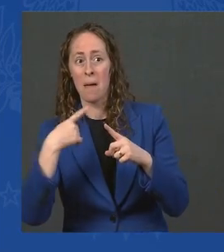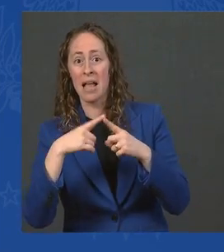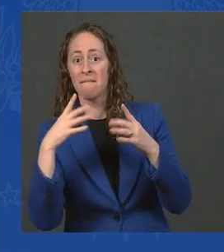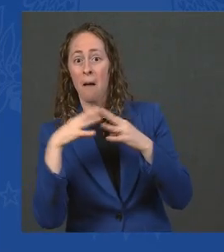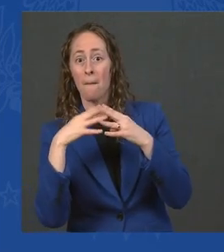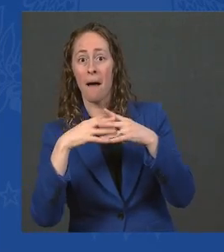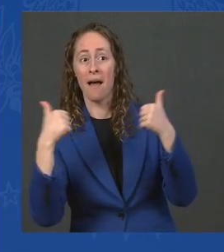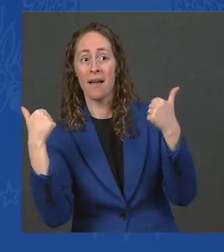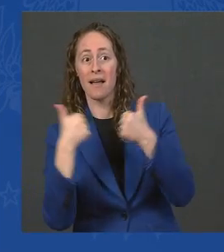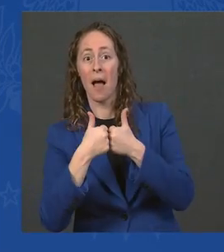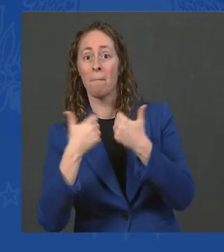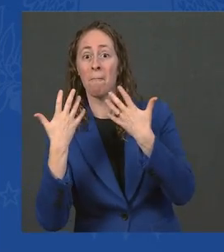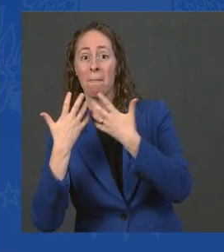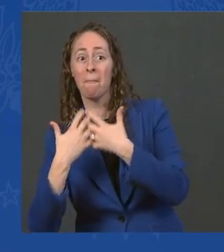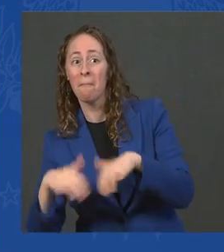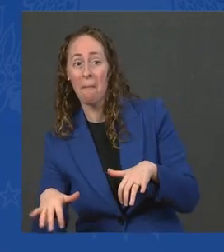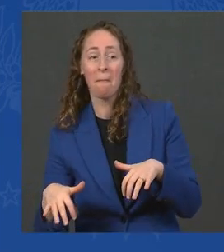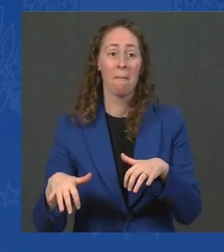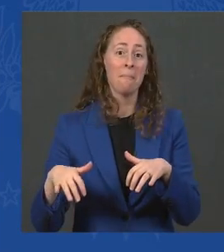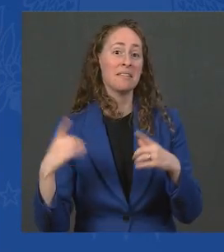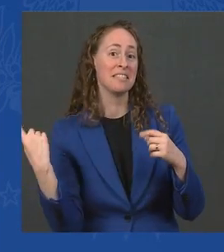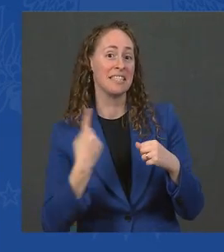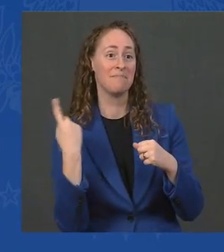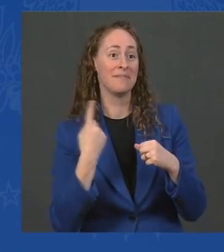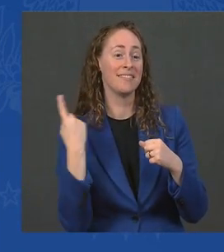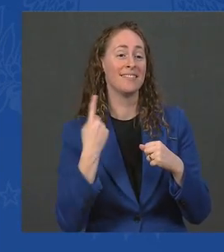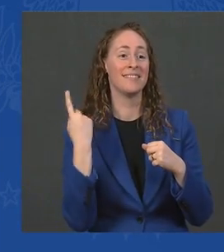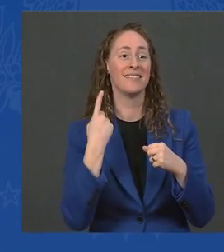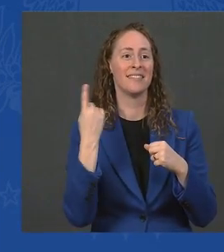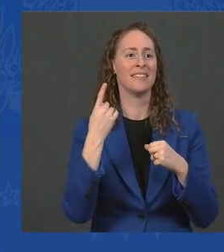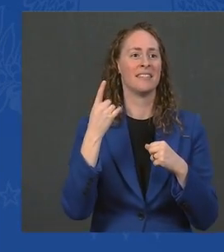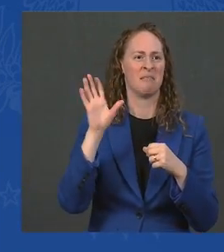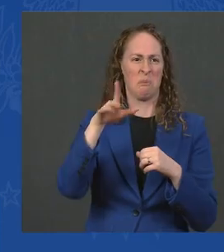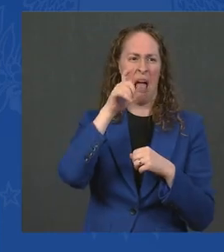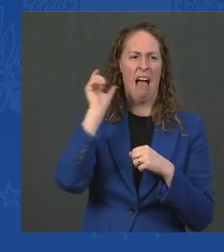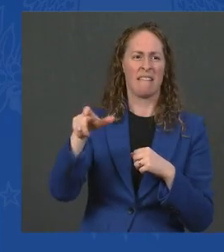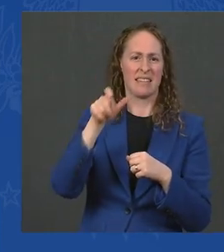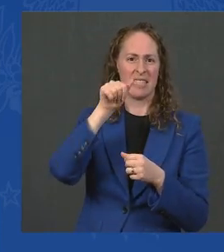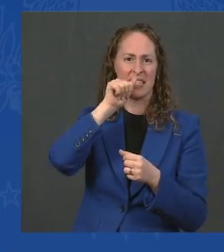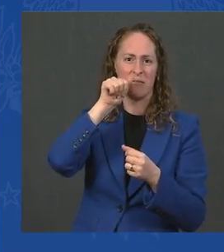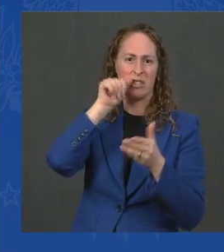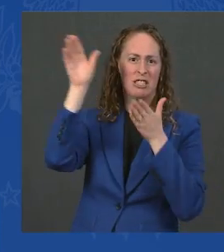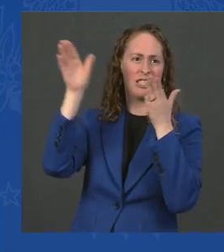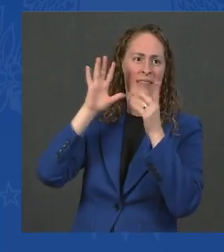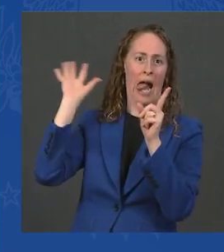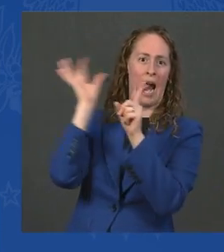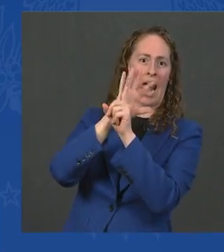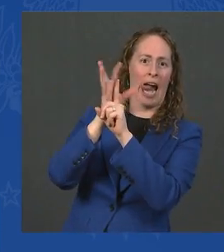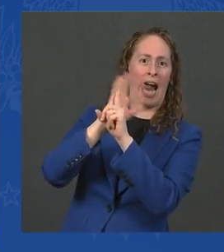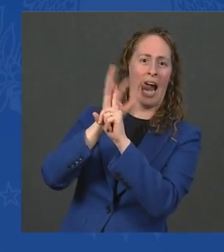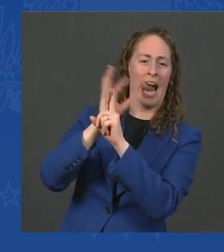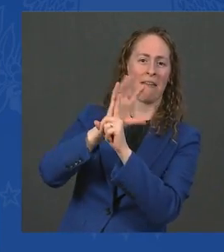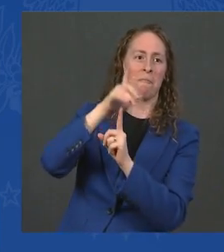without 10,000 Secret Service agents -- to come and see you play a little bit. Okay? Thank you very much, everybody. Thank you.